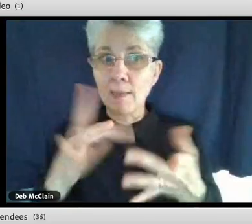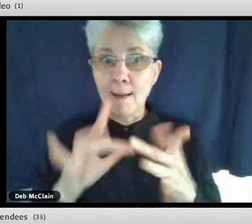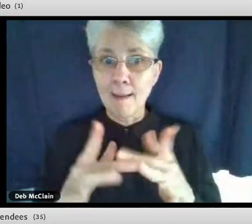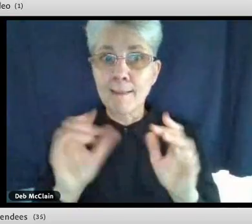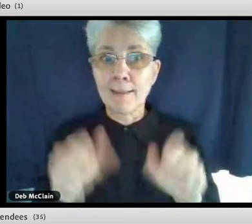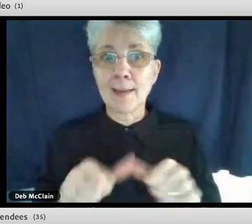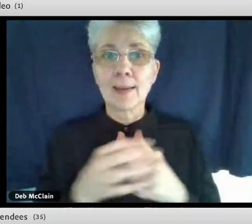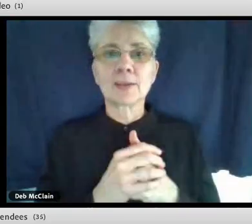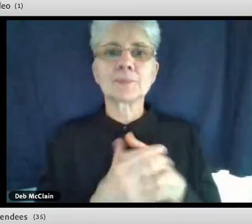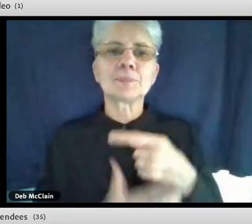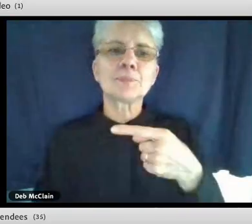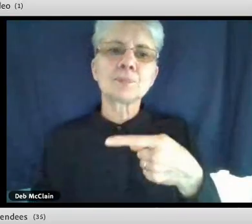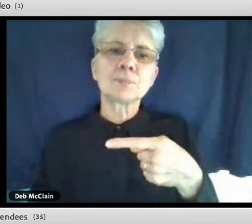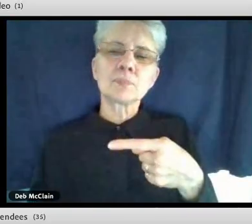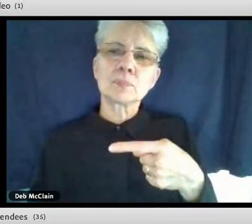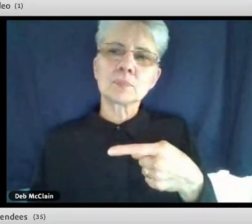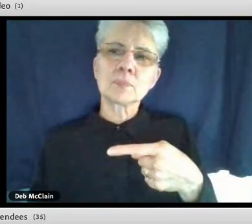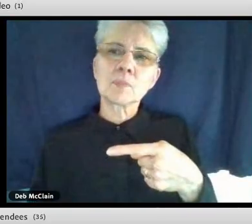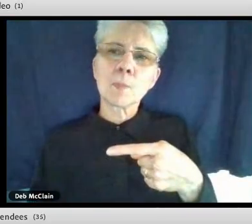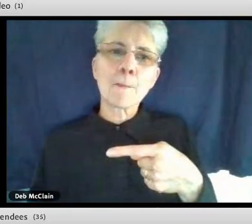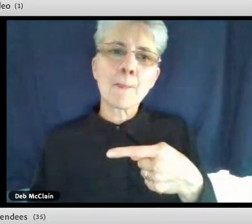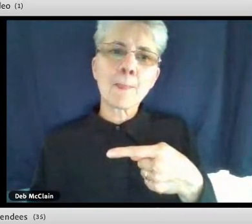and they tell you how you can still use the library online,